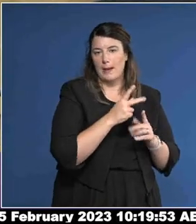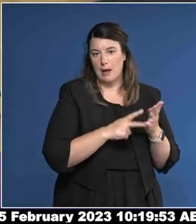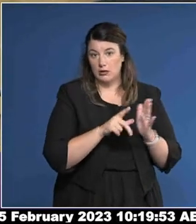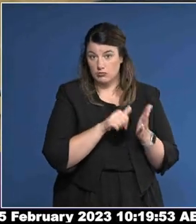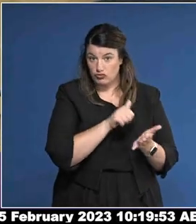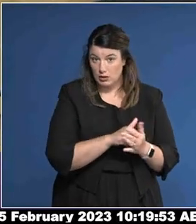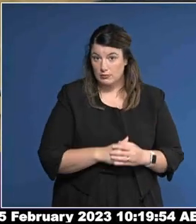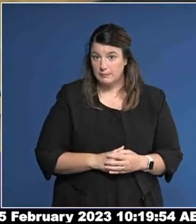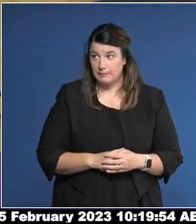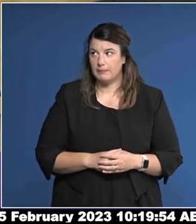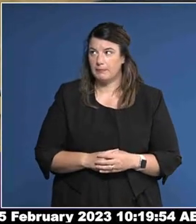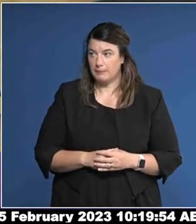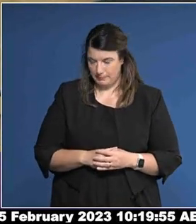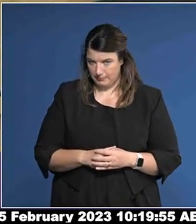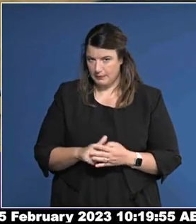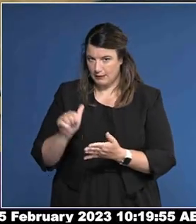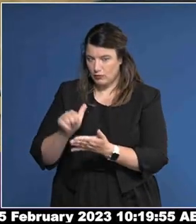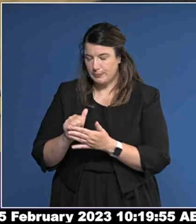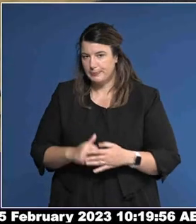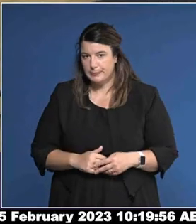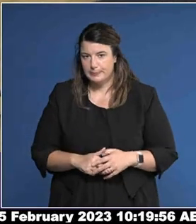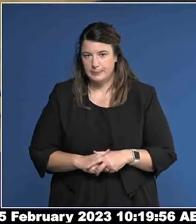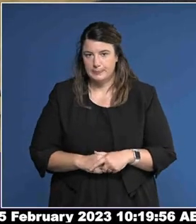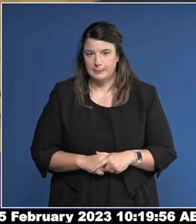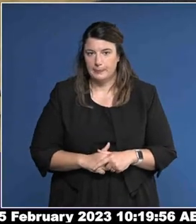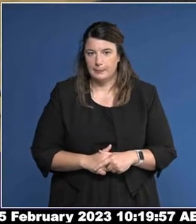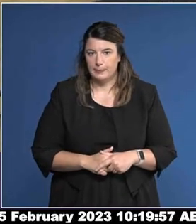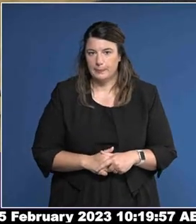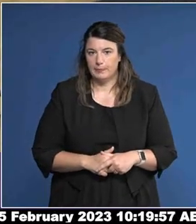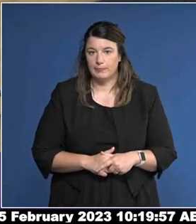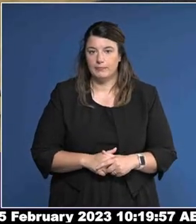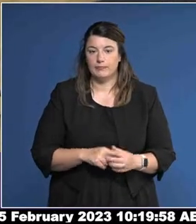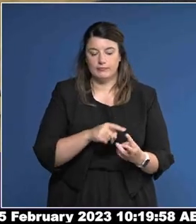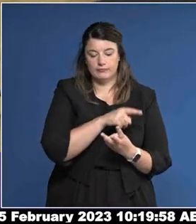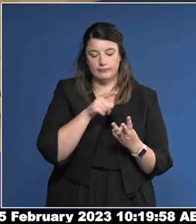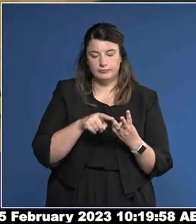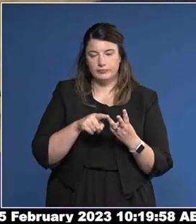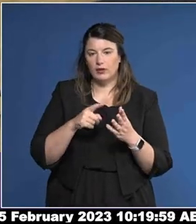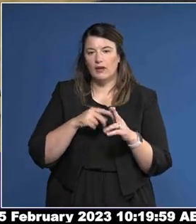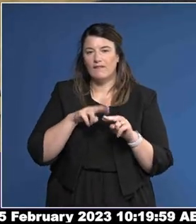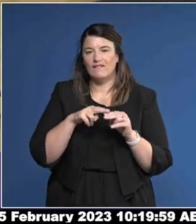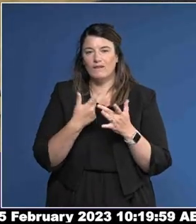Ms Toohey, can I come to you. So thank you for returning to the Royal Commission.